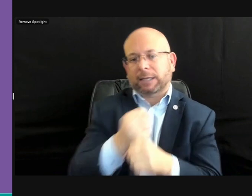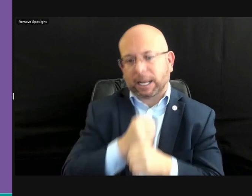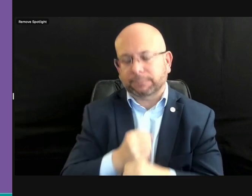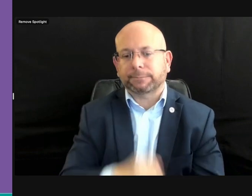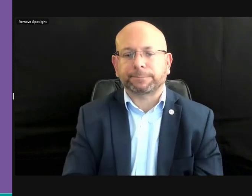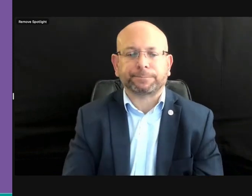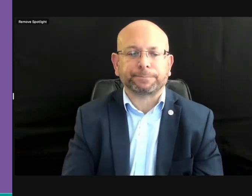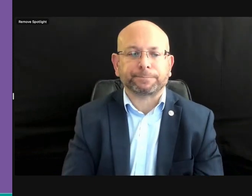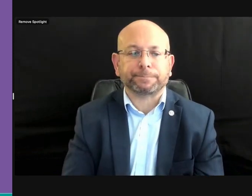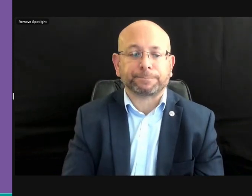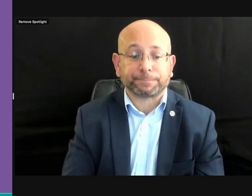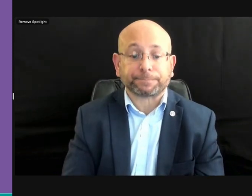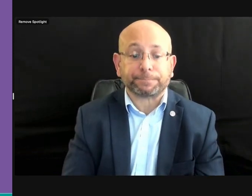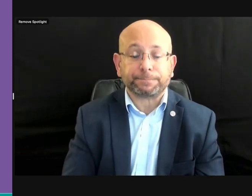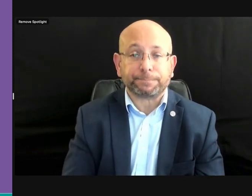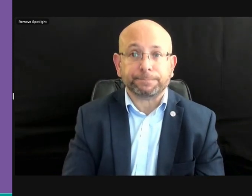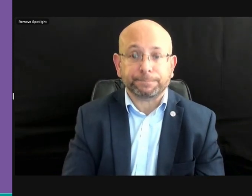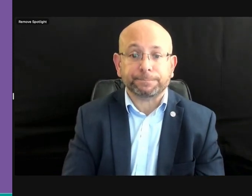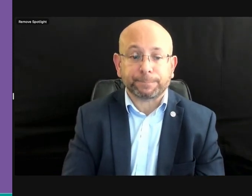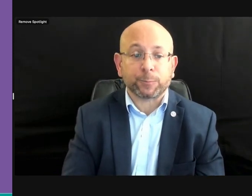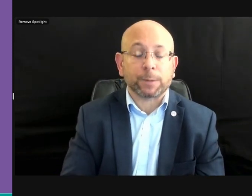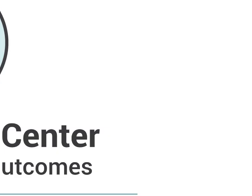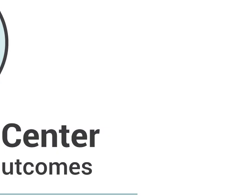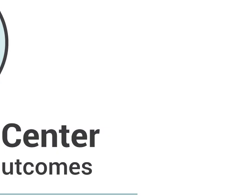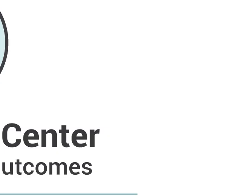of the quality of services the student is receiving.